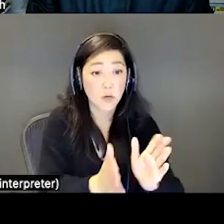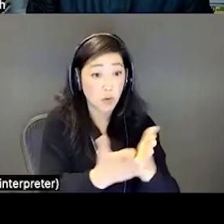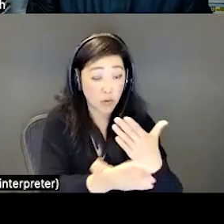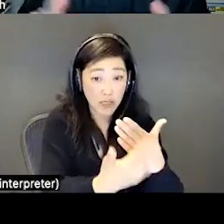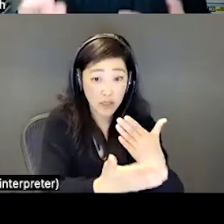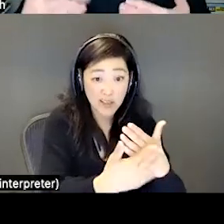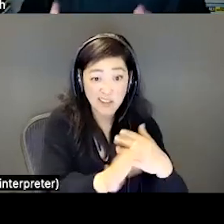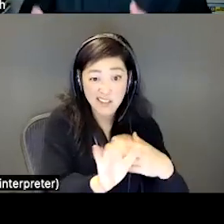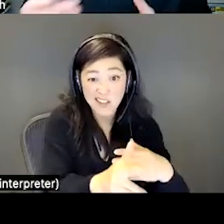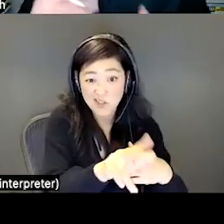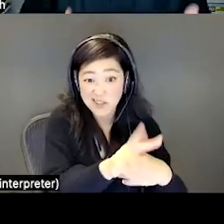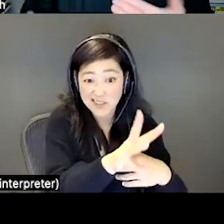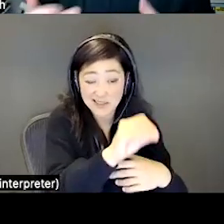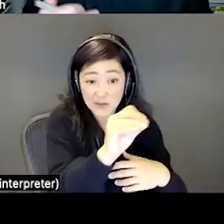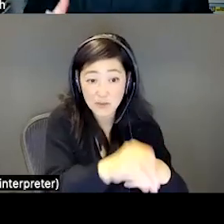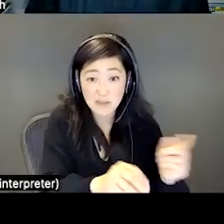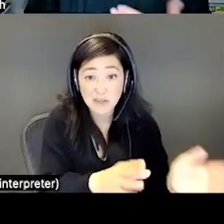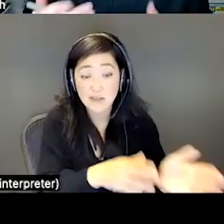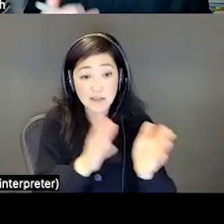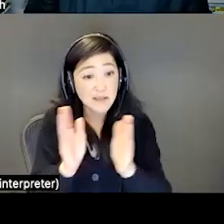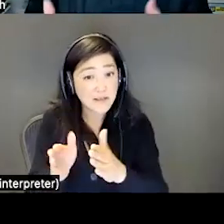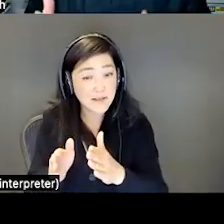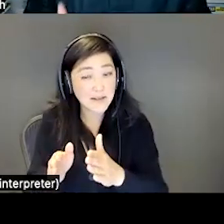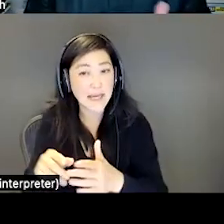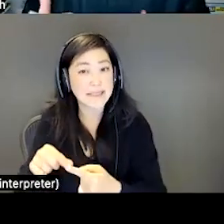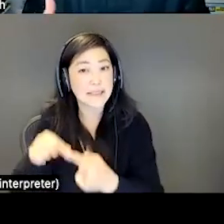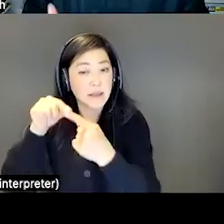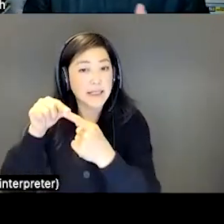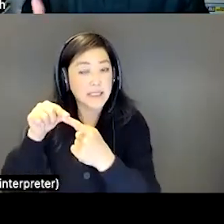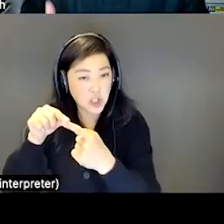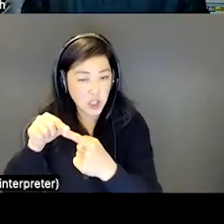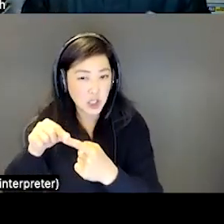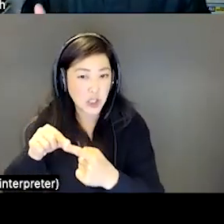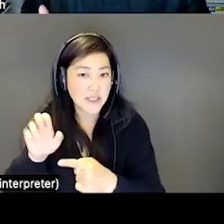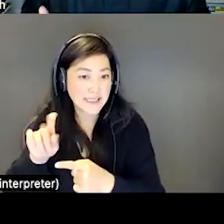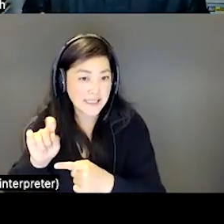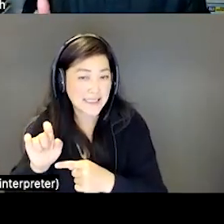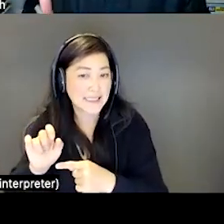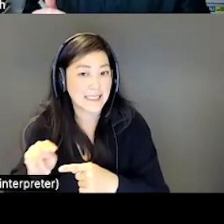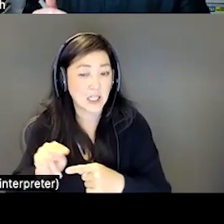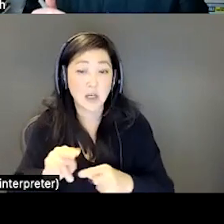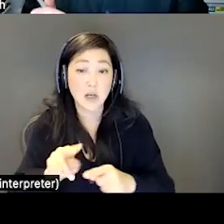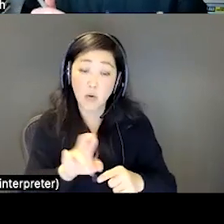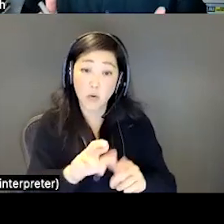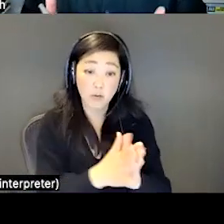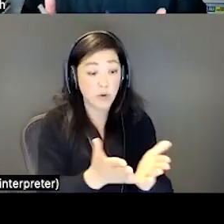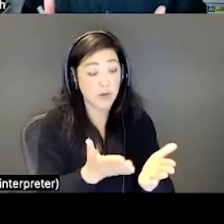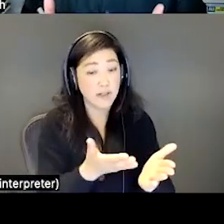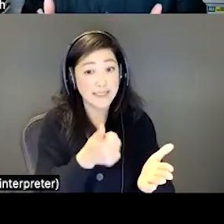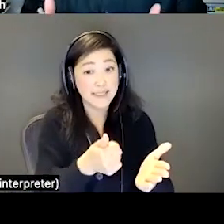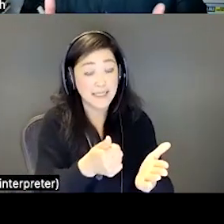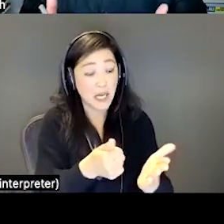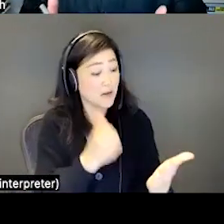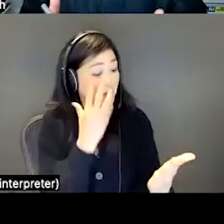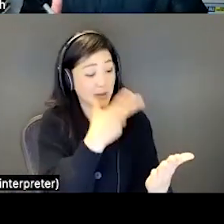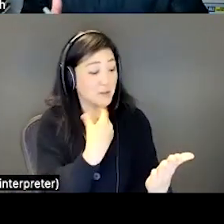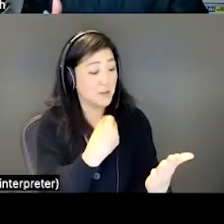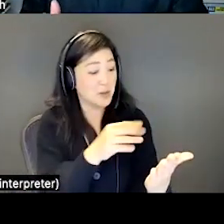and then you're into special editions and, "I bought things because they look really lovely." I